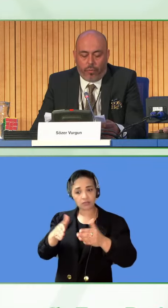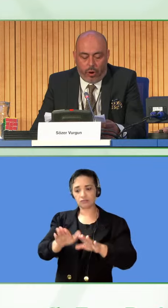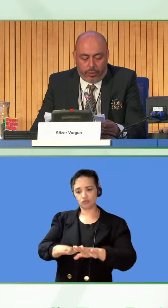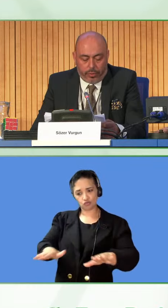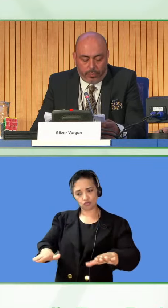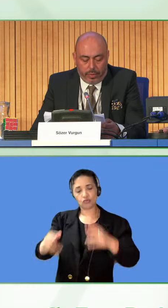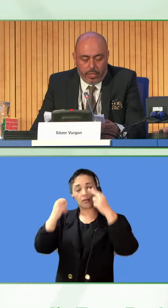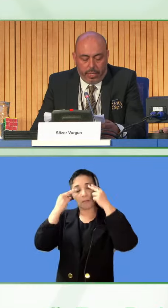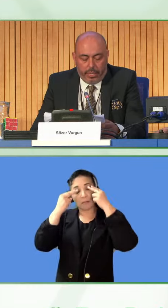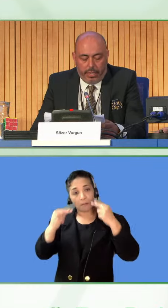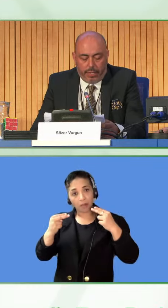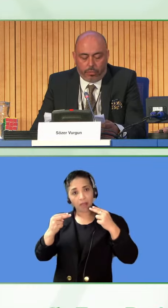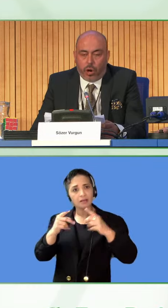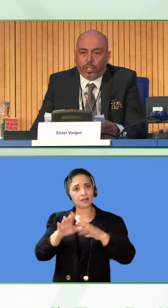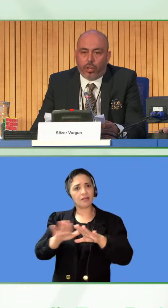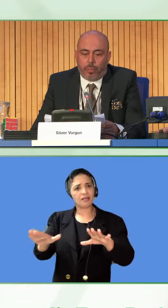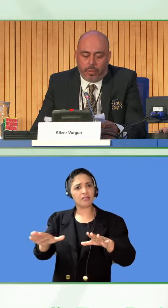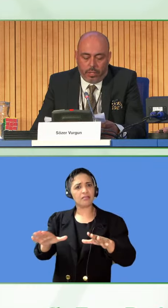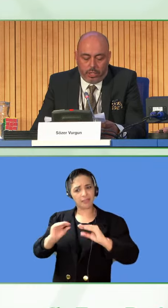children. Especially th visually impaired.